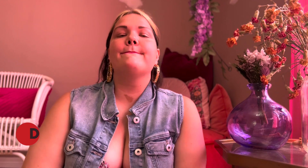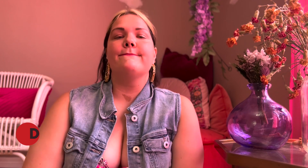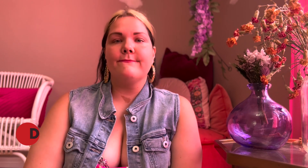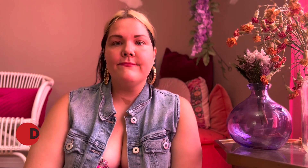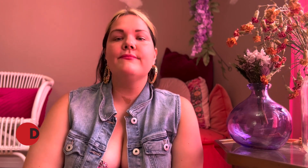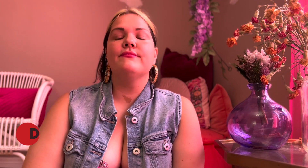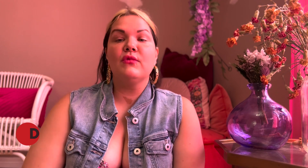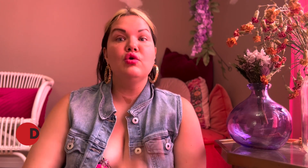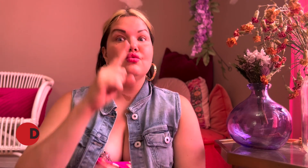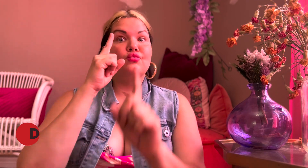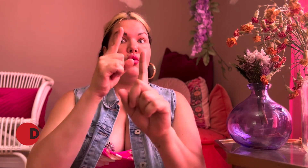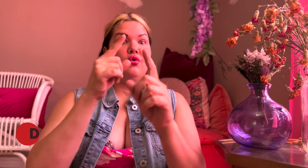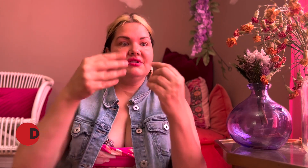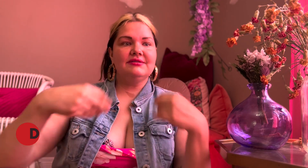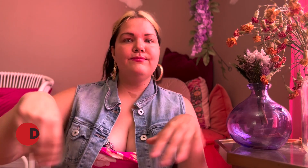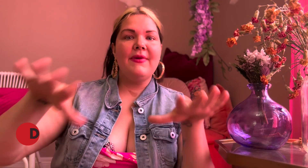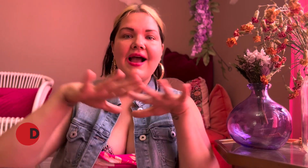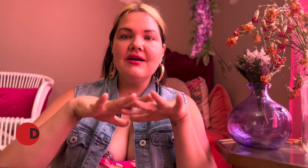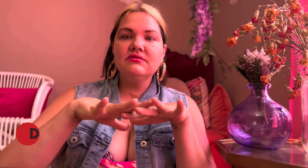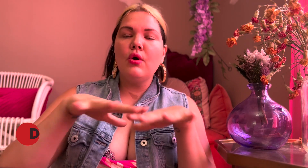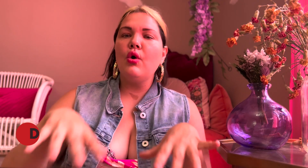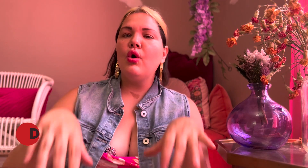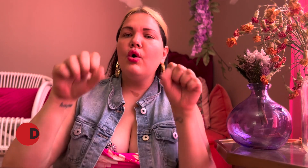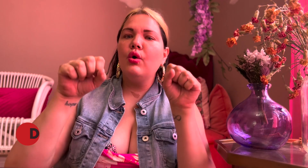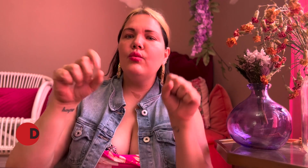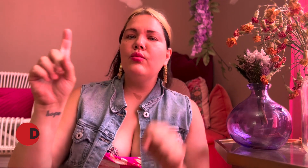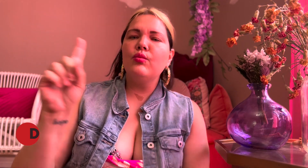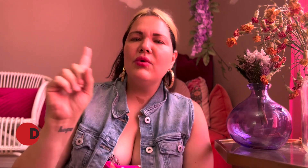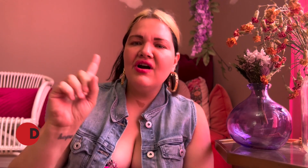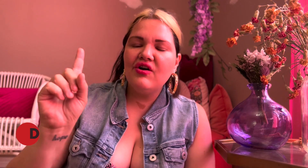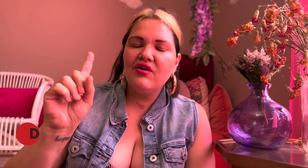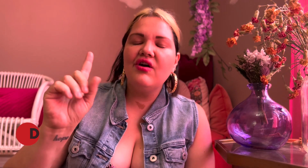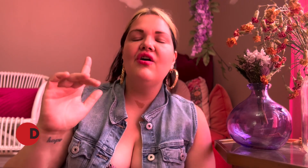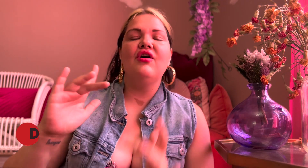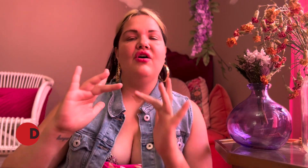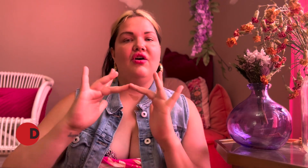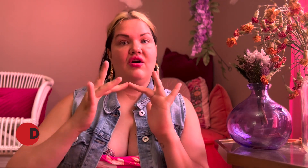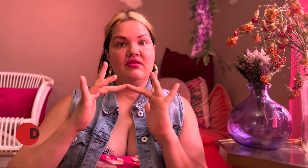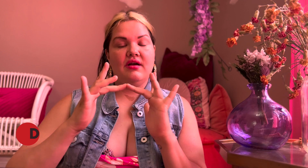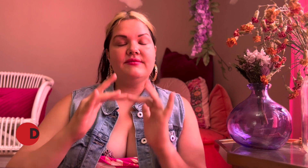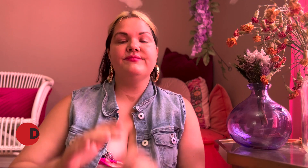The goal of the online space is to be hosted virtually. All our